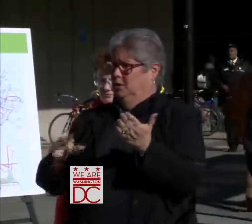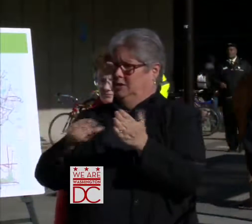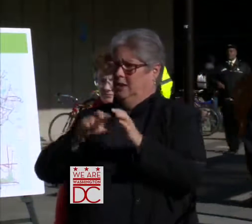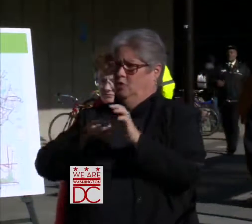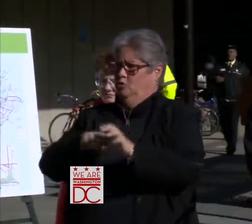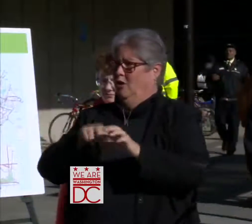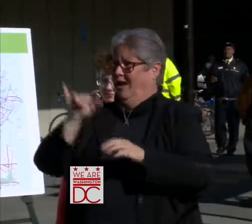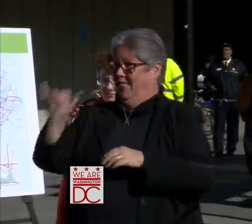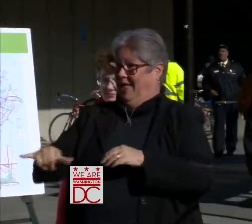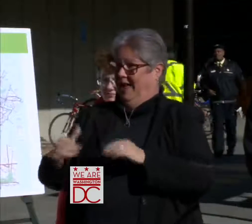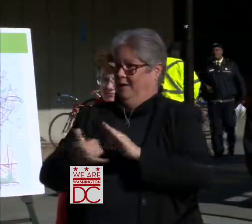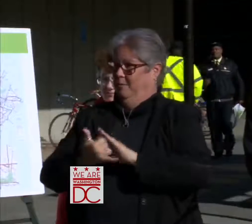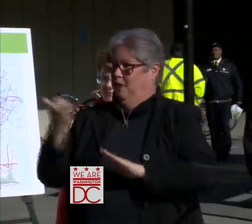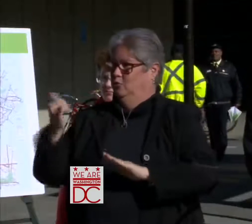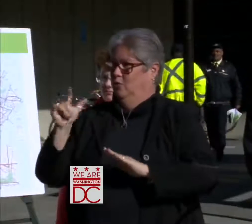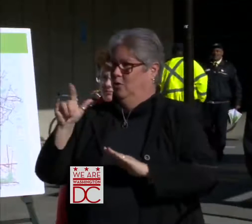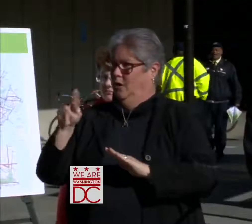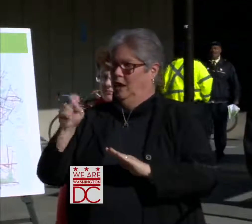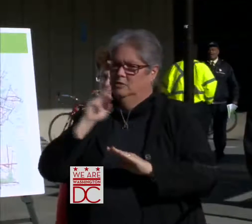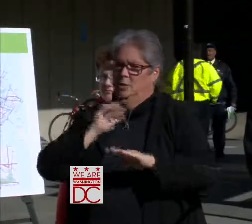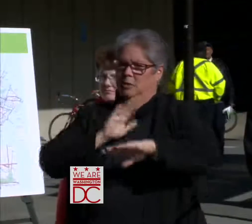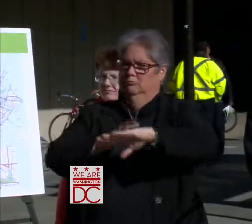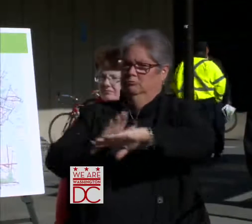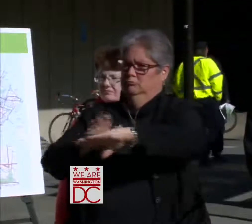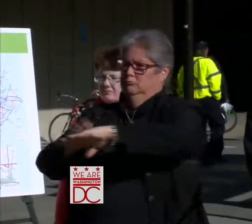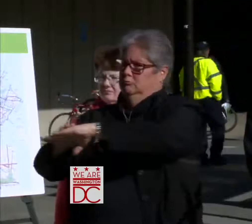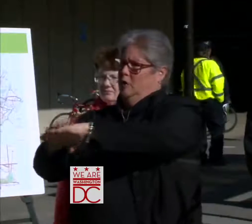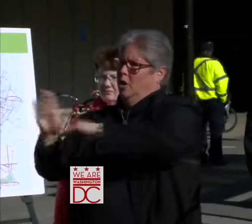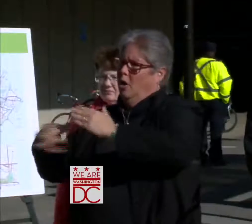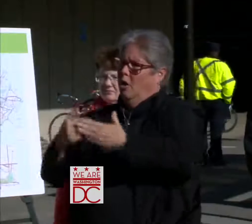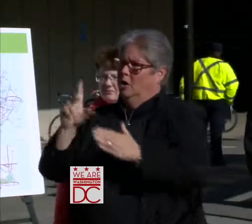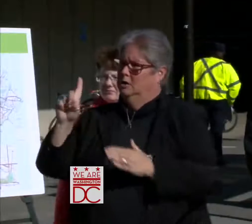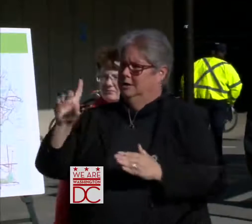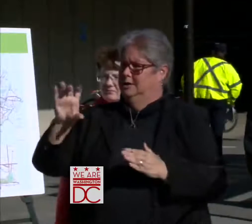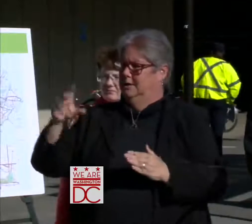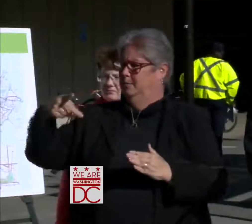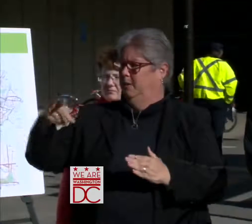THIS LINE SO WE WANT TO ALERT ALL DCPS STUDENTS, ALL D.C.